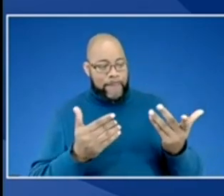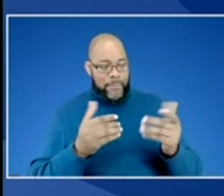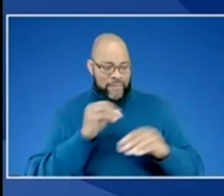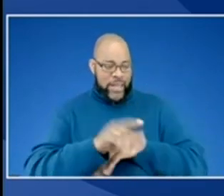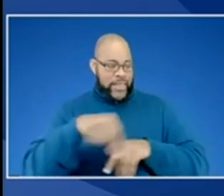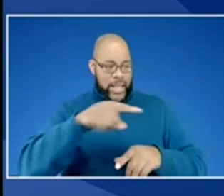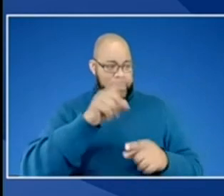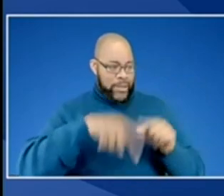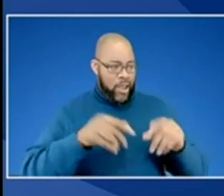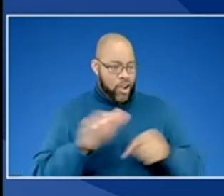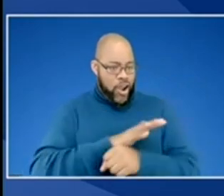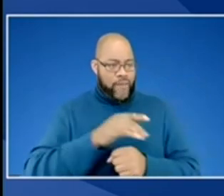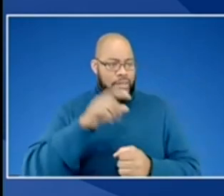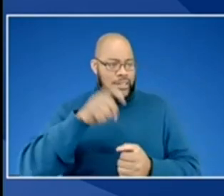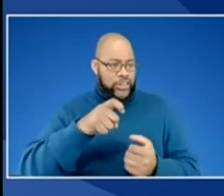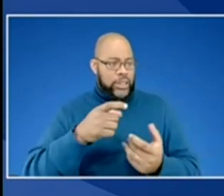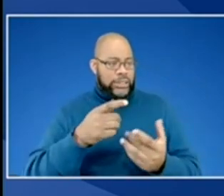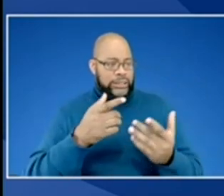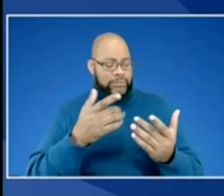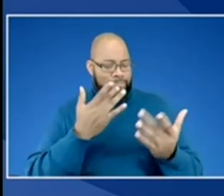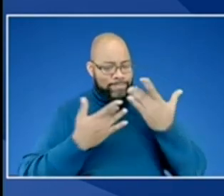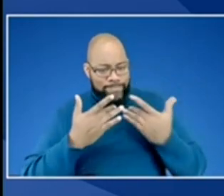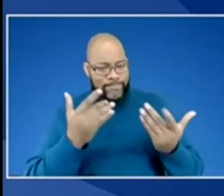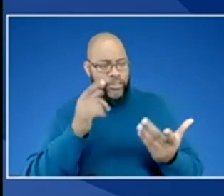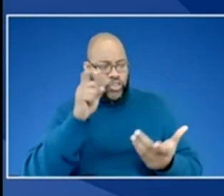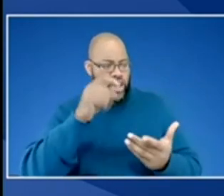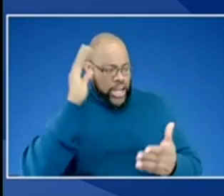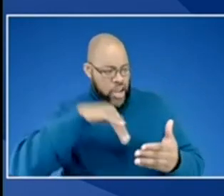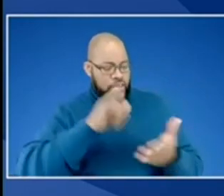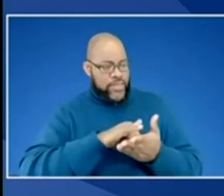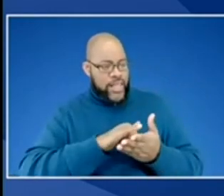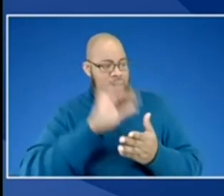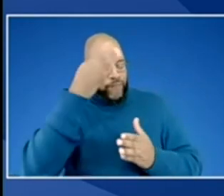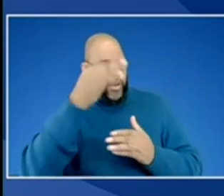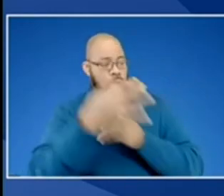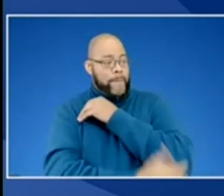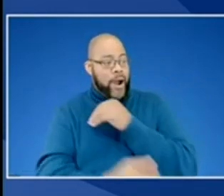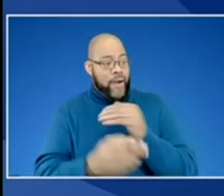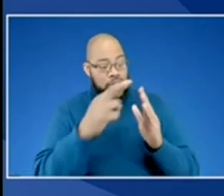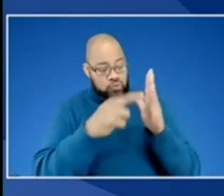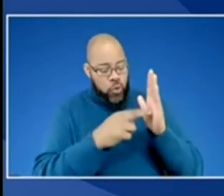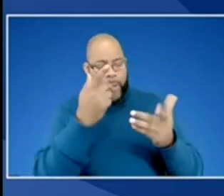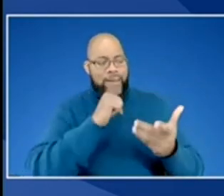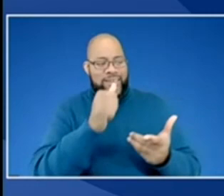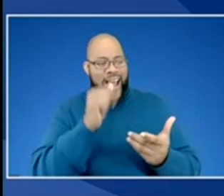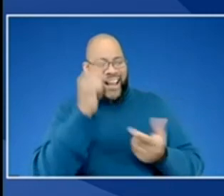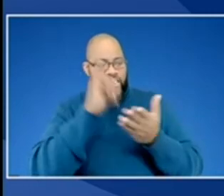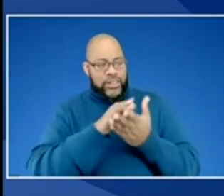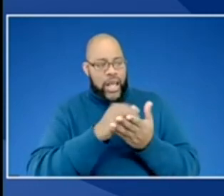The Department should acknowledge that the Federal poverty guidelines may not adequately account for the wealth disparities faced by Black borrowers.